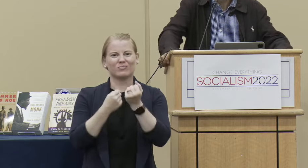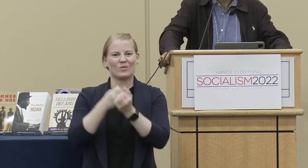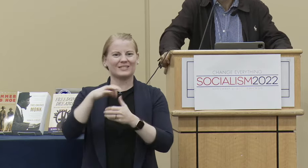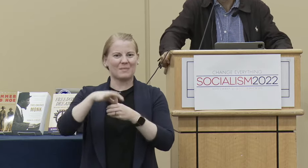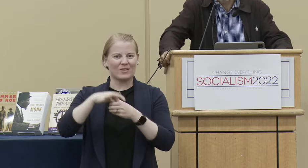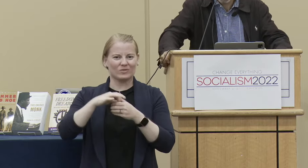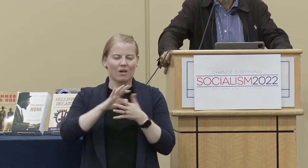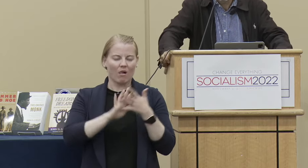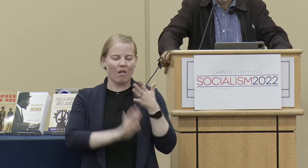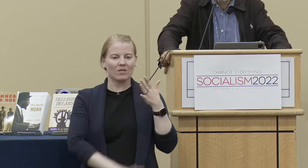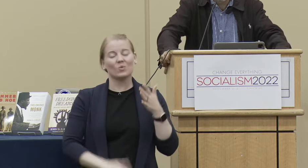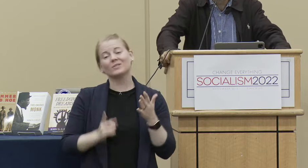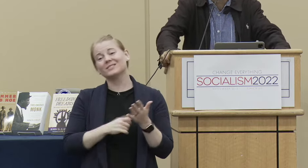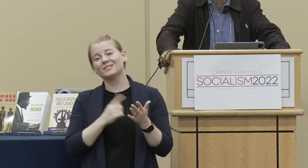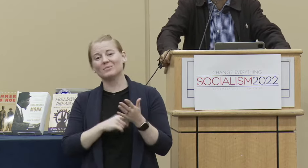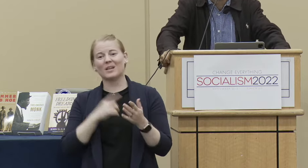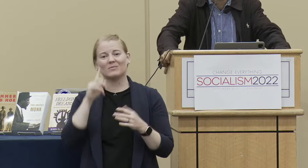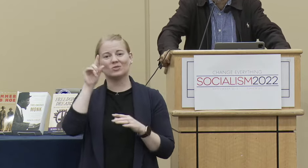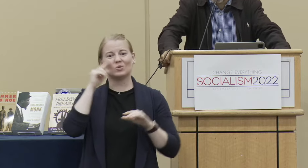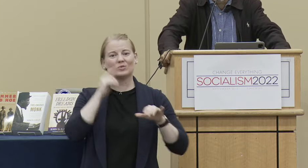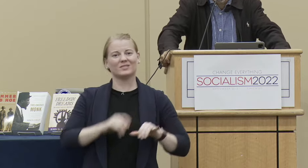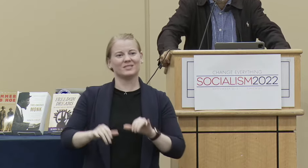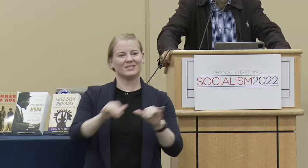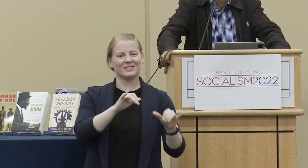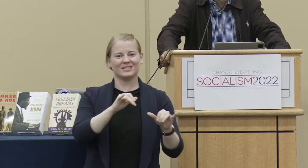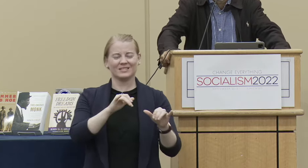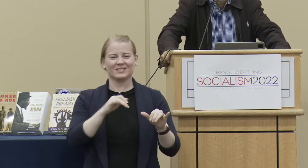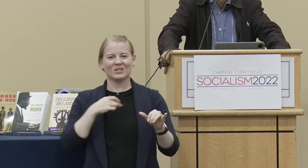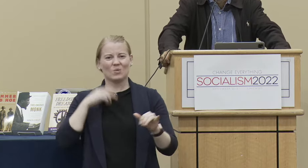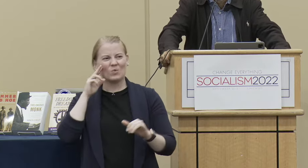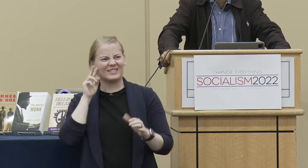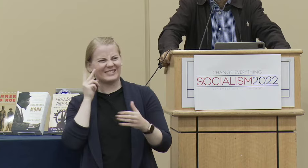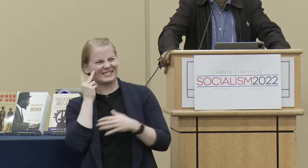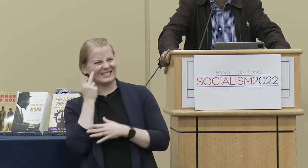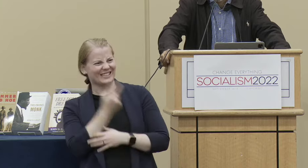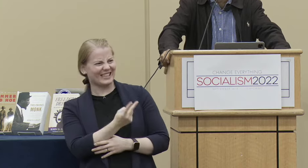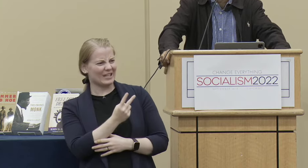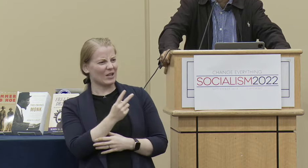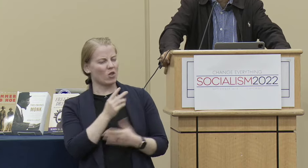upholding democracy, et cetera. Or sometimes socialism gets